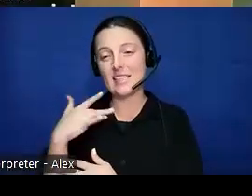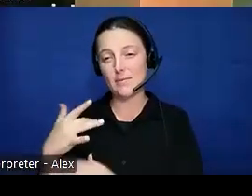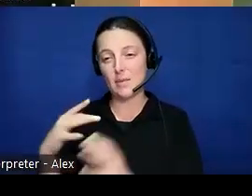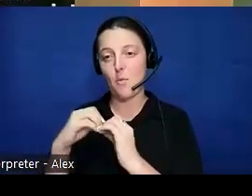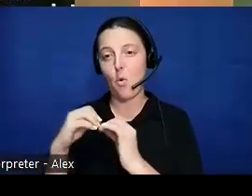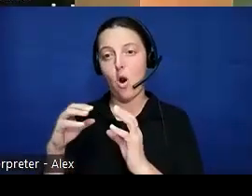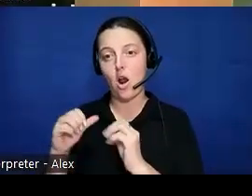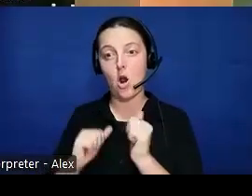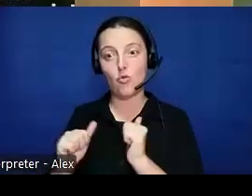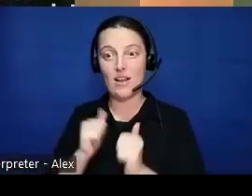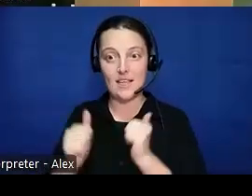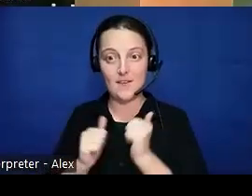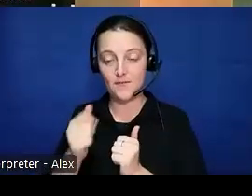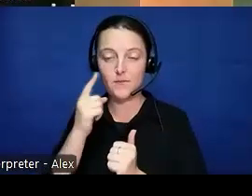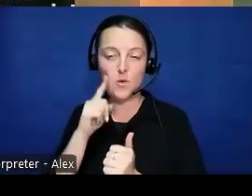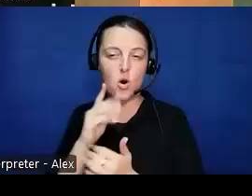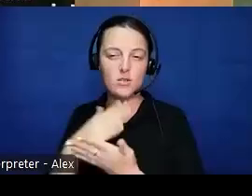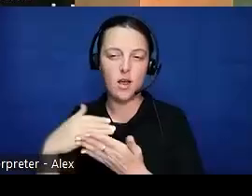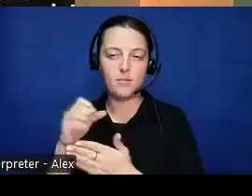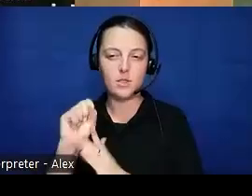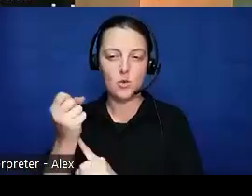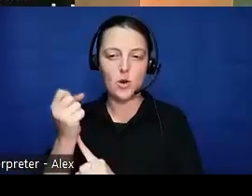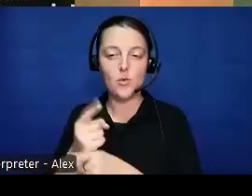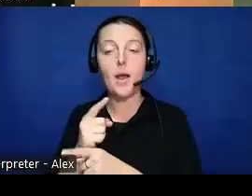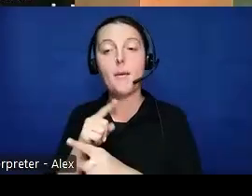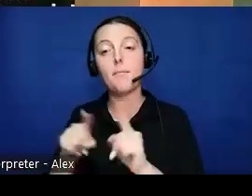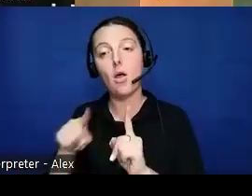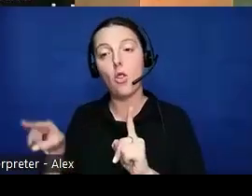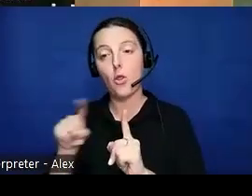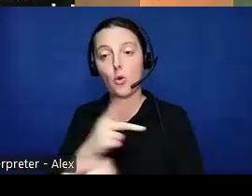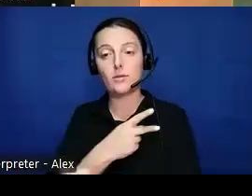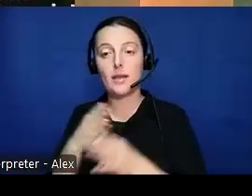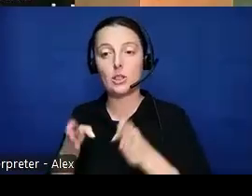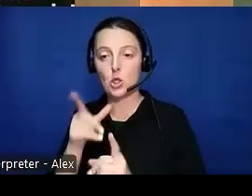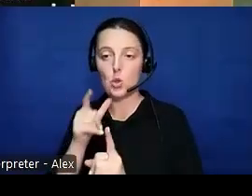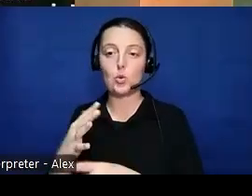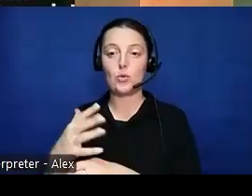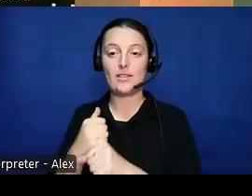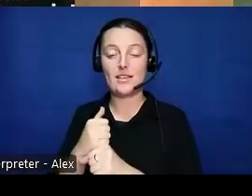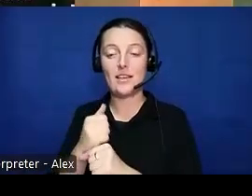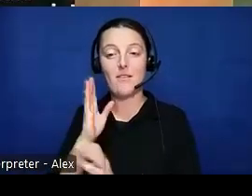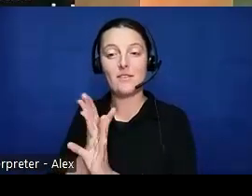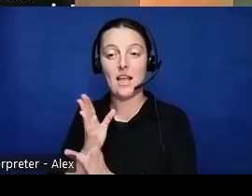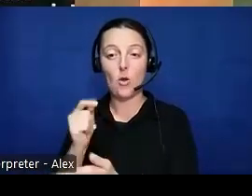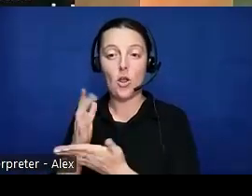those patients actually the ones who receive the psychotherapy live longer. So, you know, I kind of